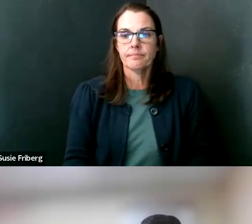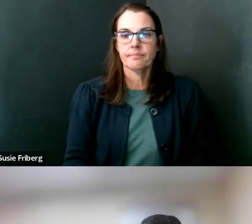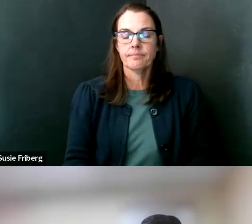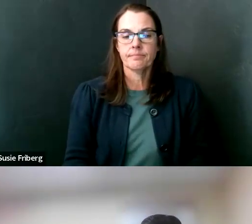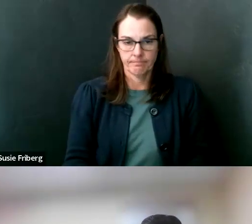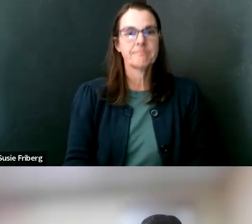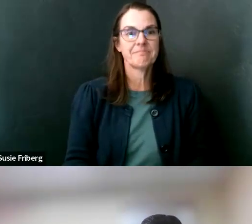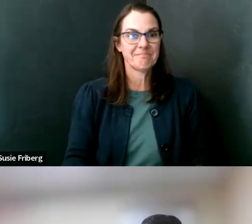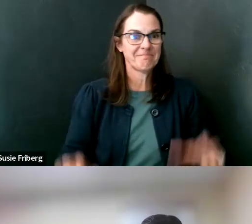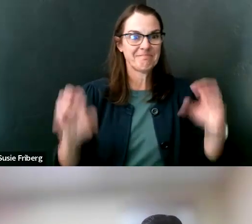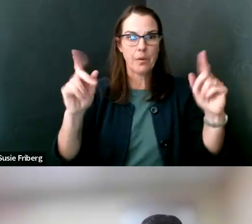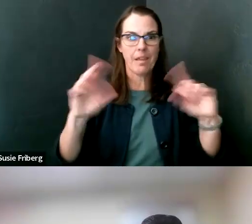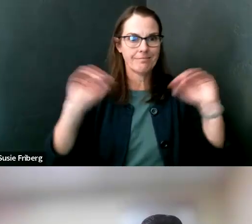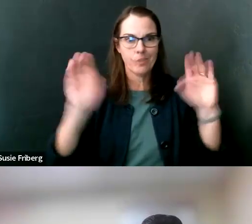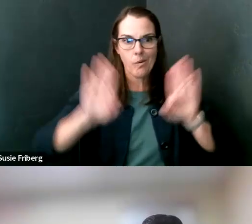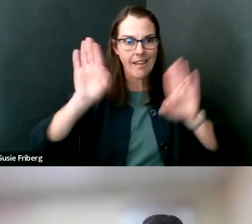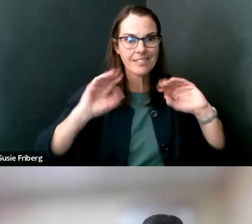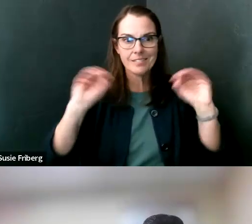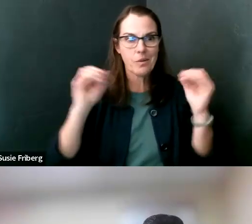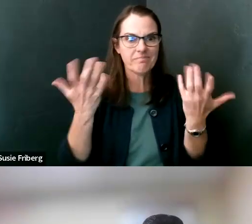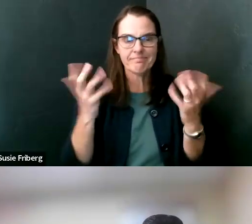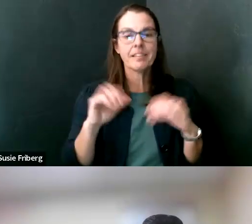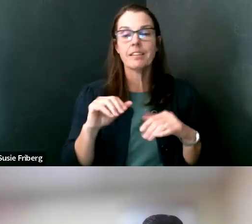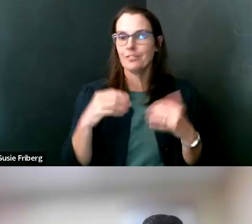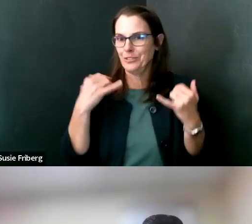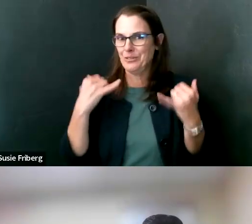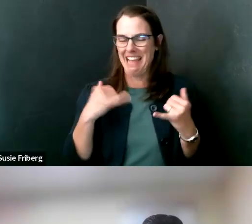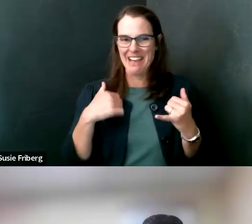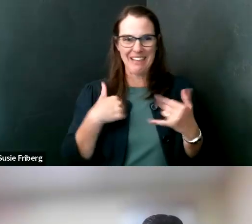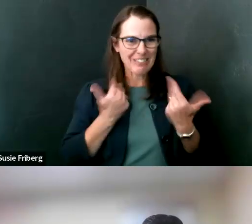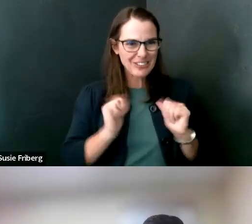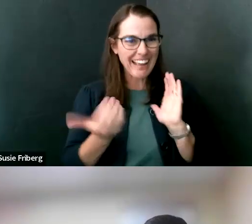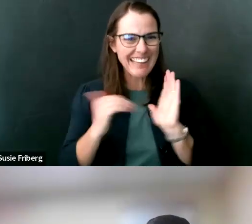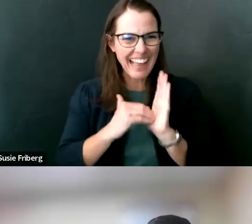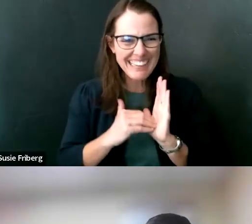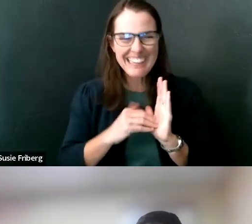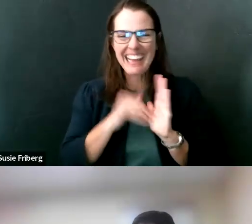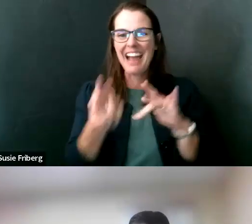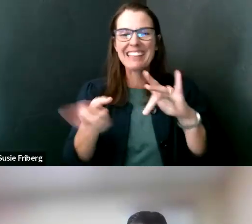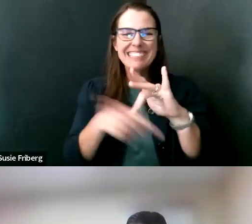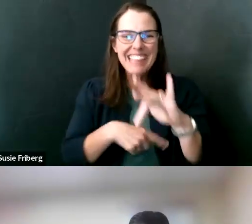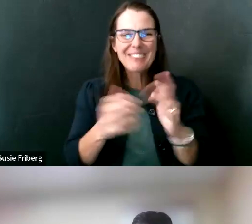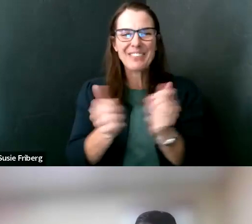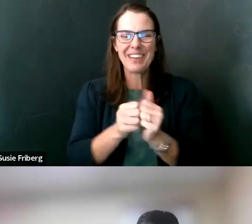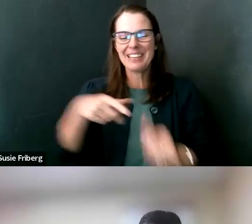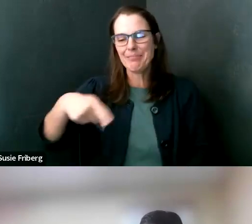Okay. Well, I guess um I will this time try to do it accurately and not skip over our PD staff